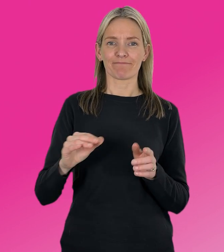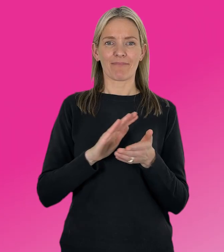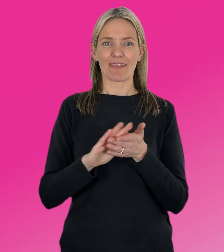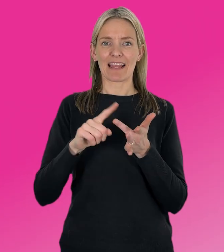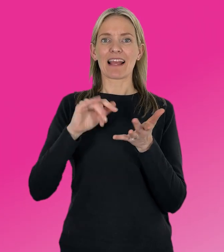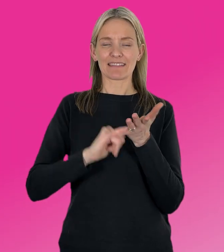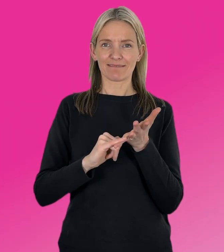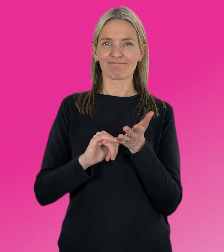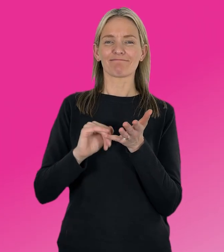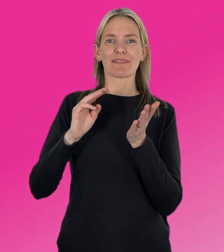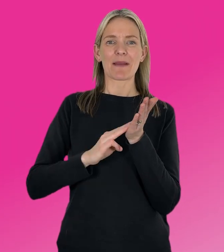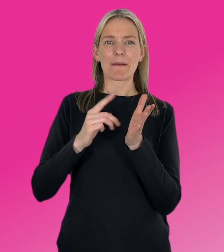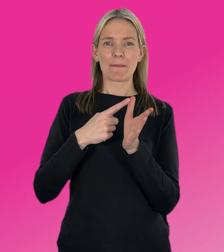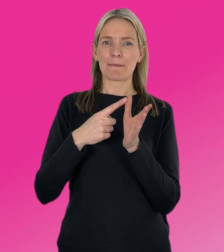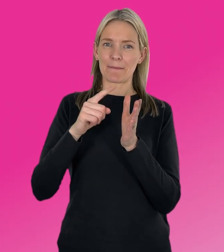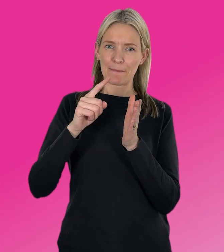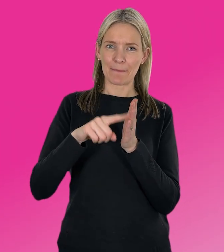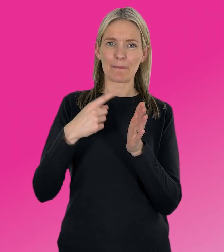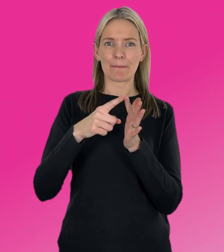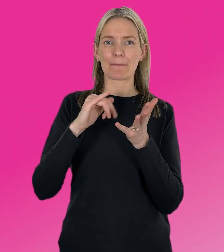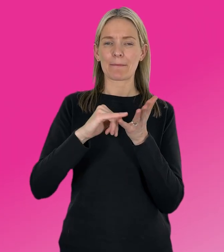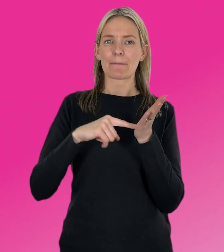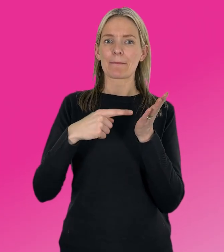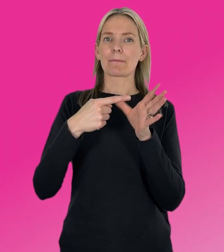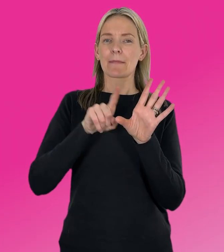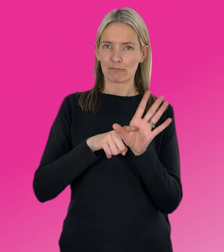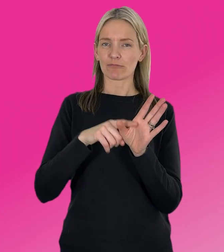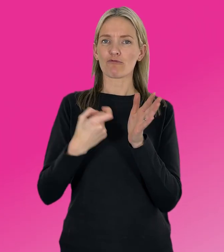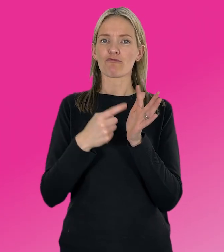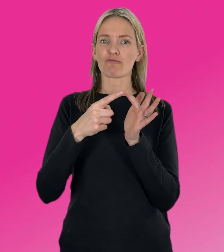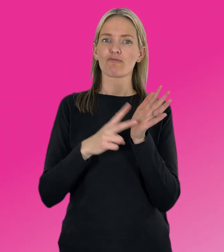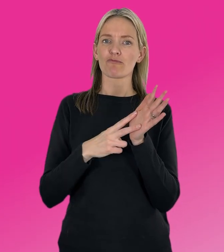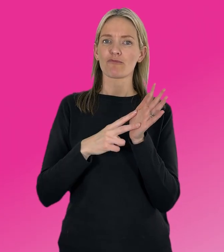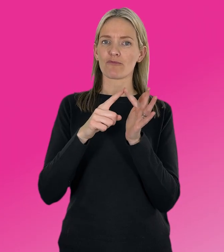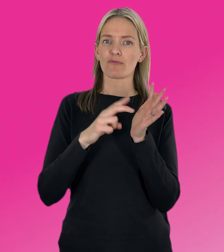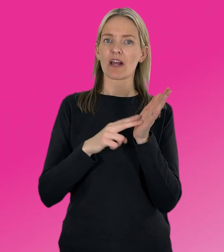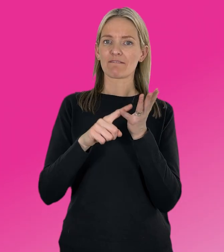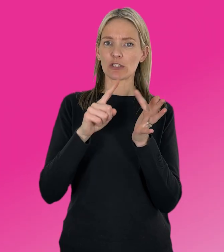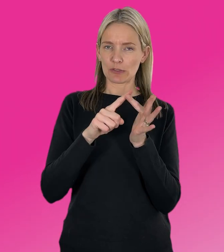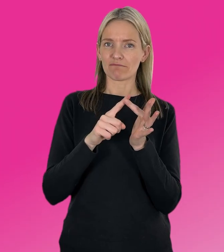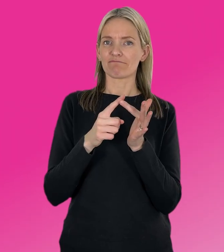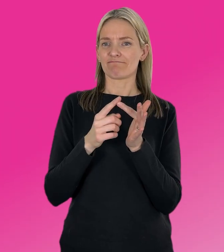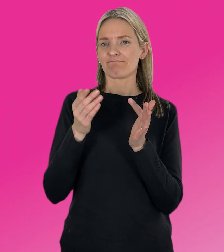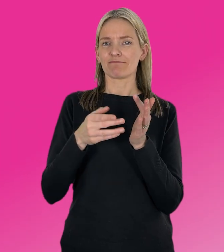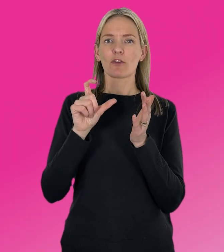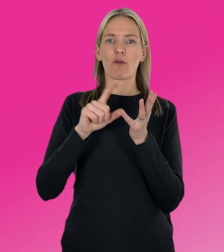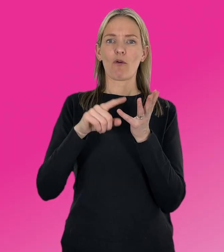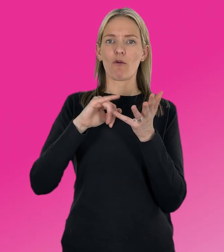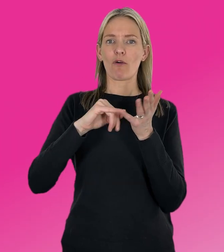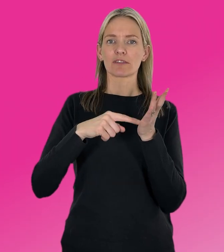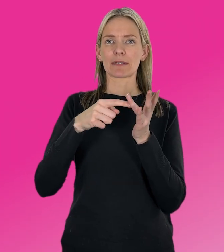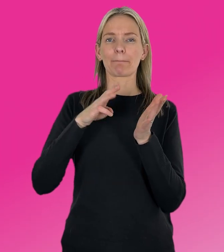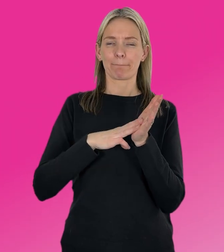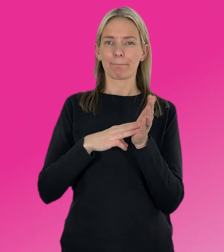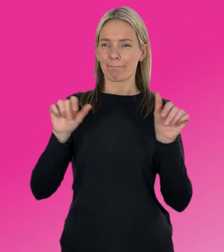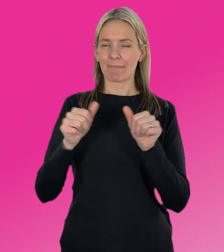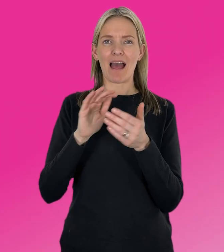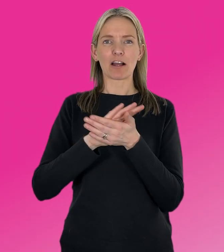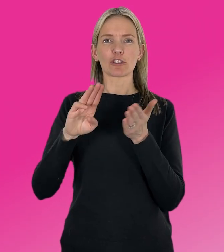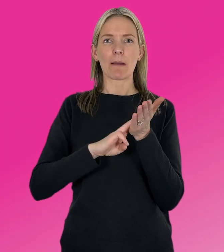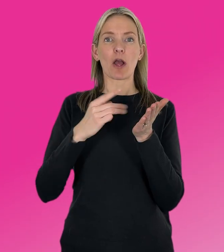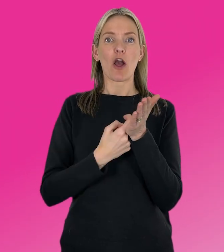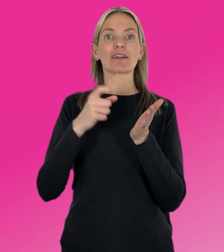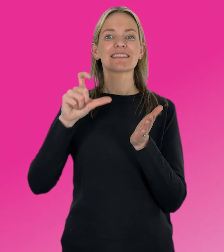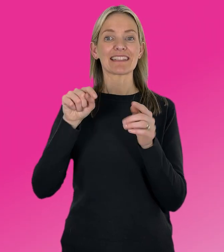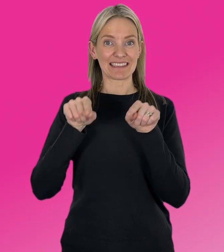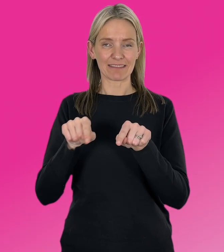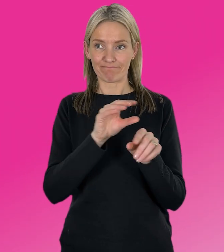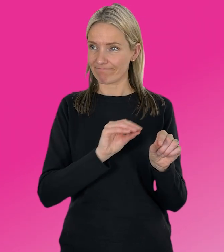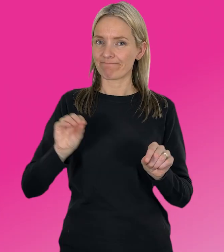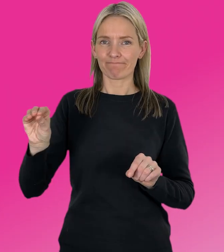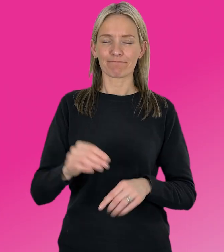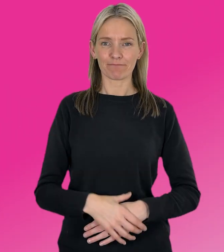to His Majesty’s Revenue and Customs (HMRC).